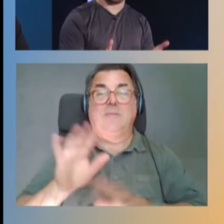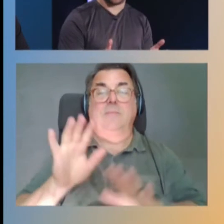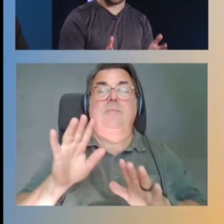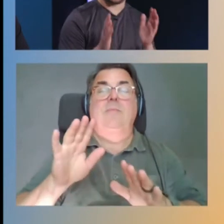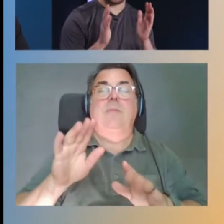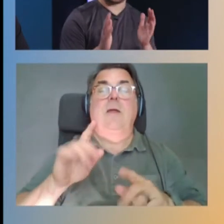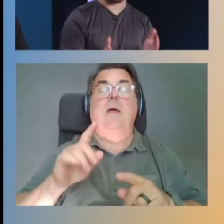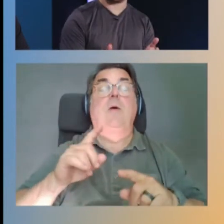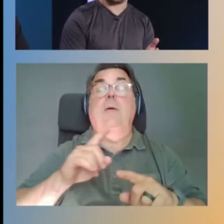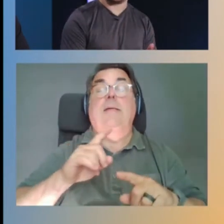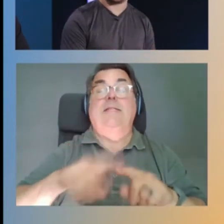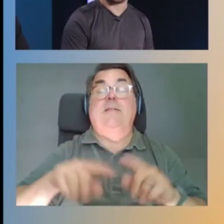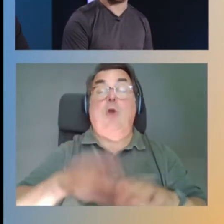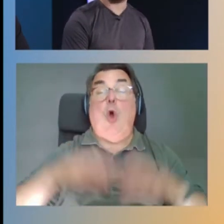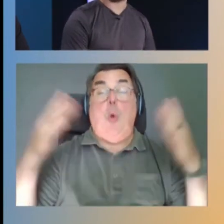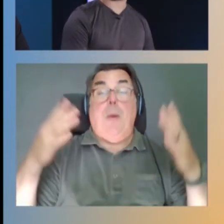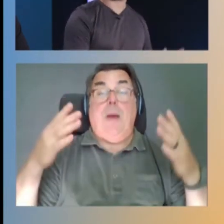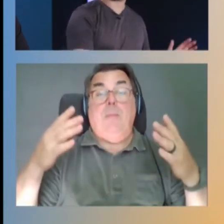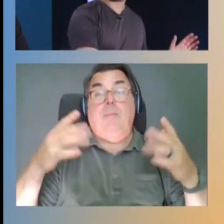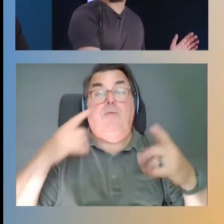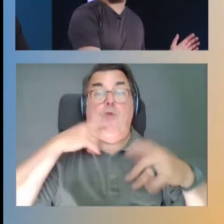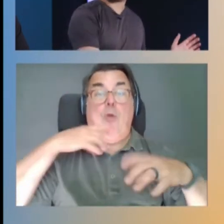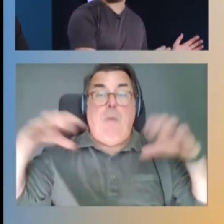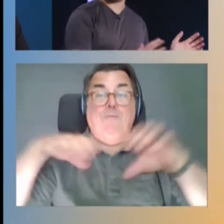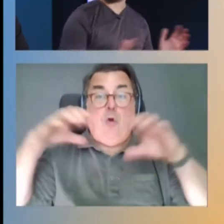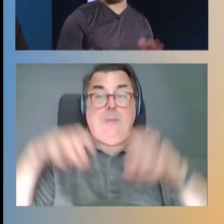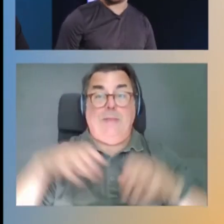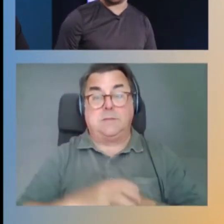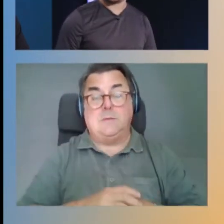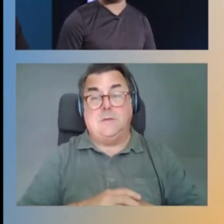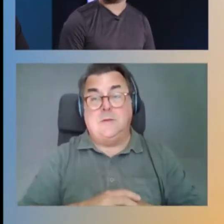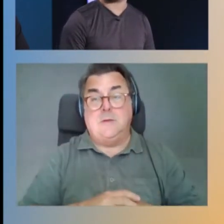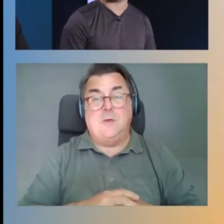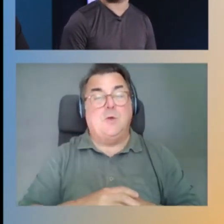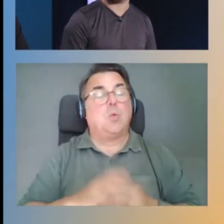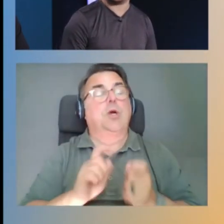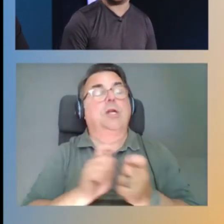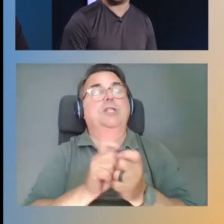let's optimize for performance. So we're going to change everything to bfloat16